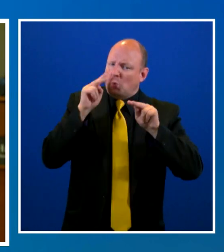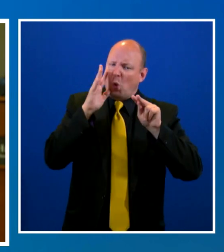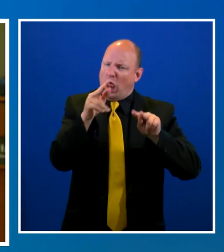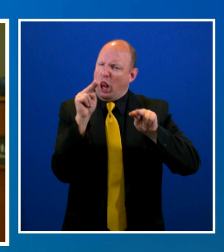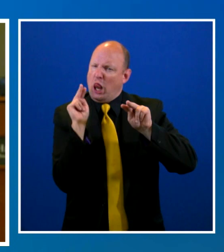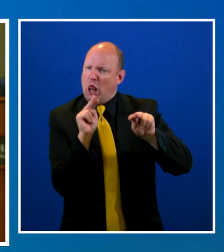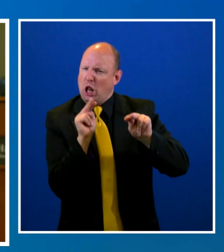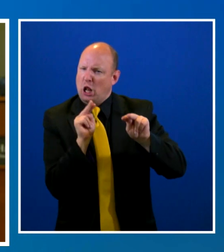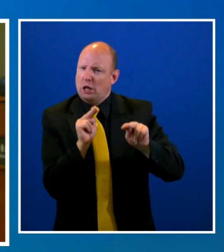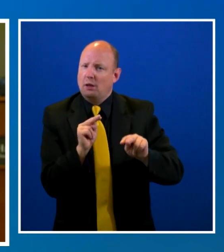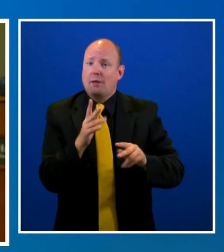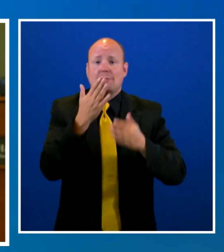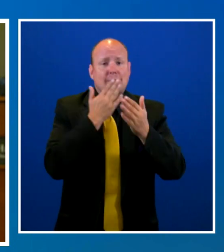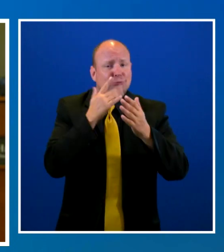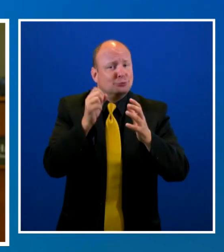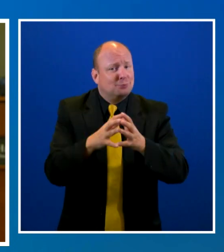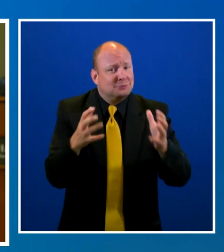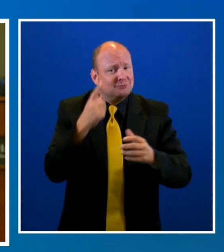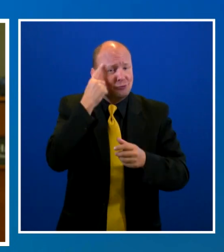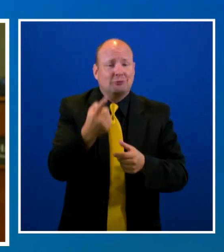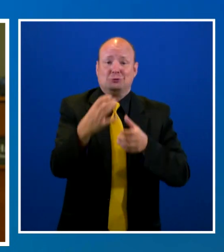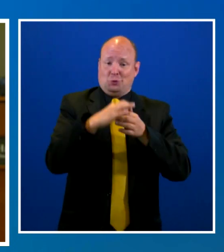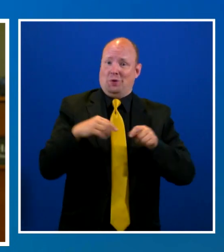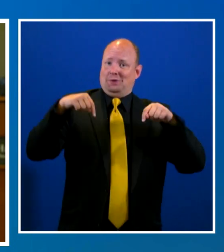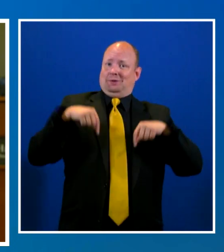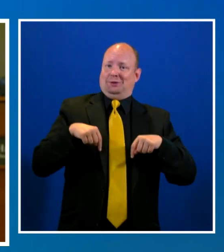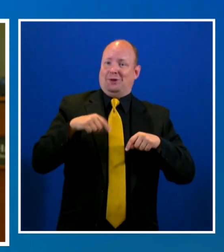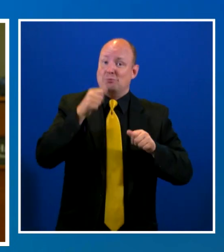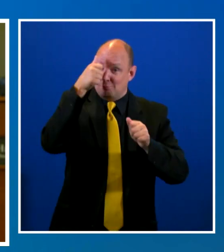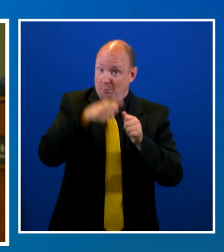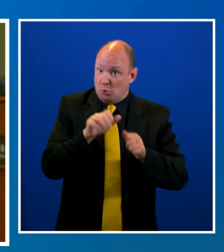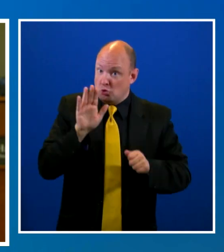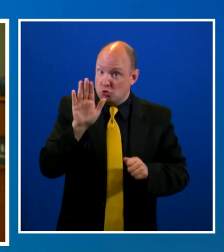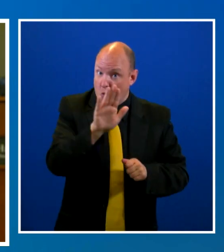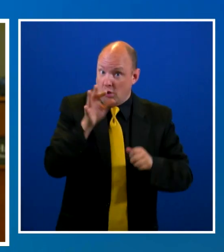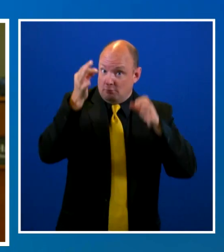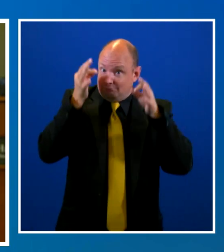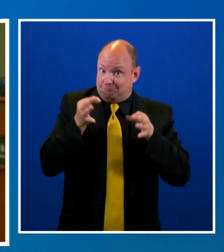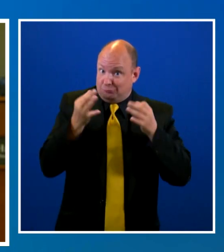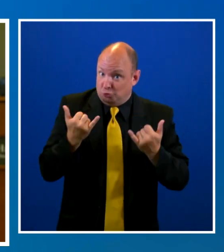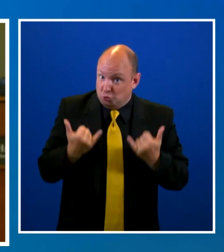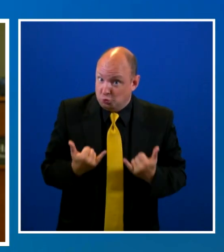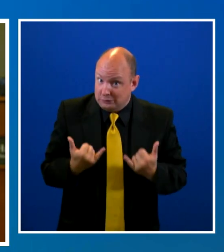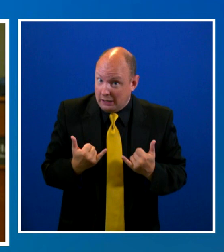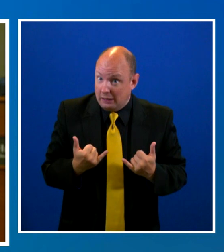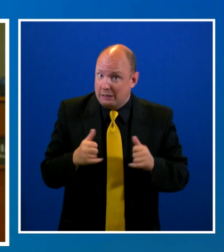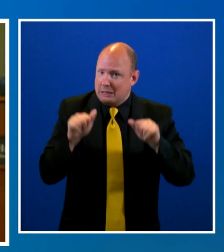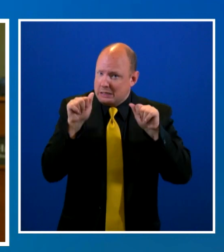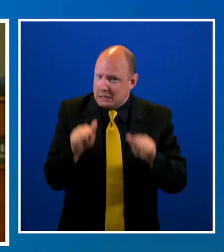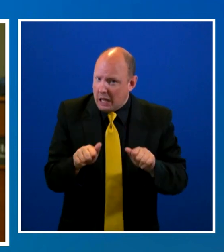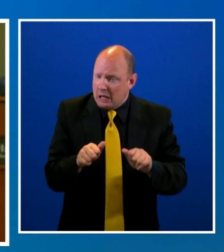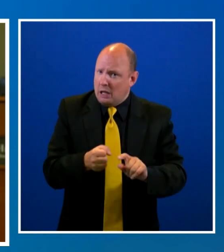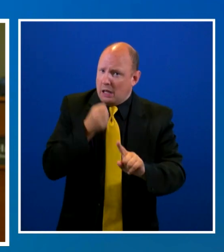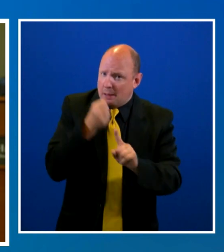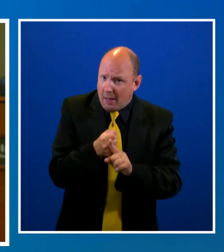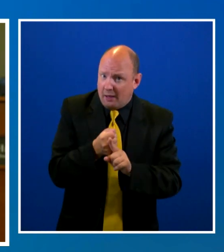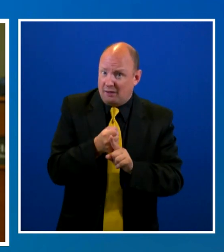And remember, your choices now can make all the difference in the trajectory of this virus.